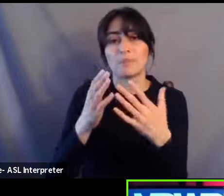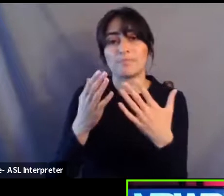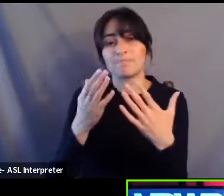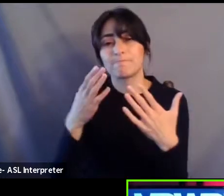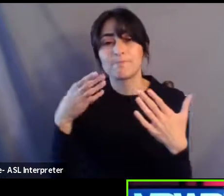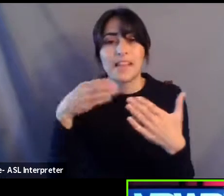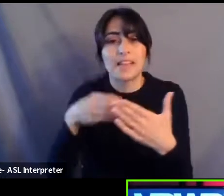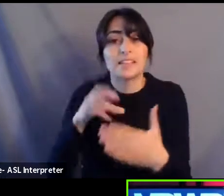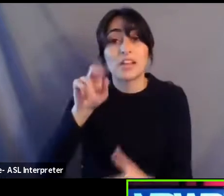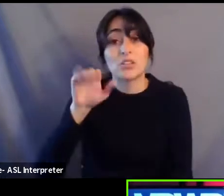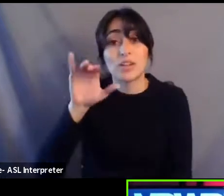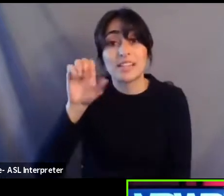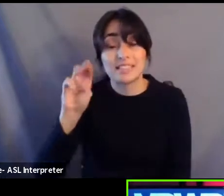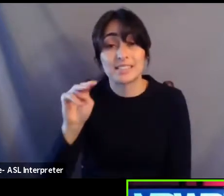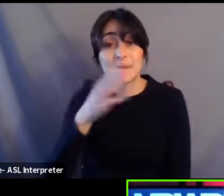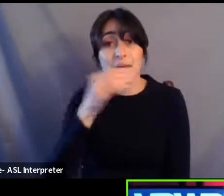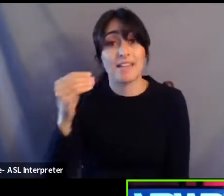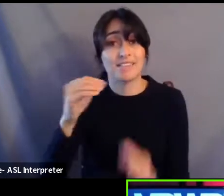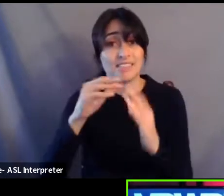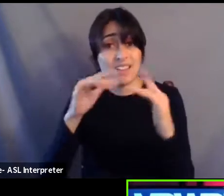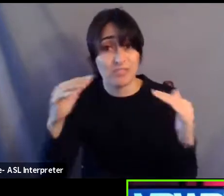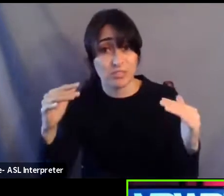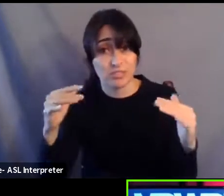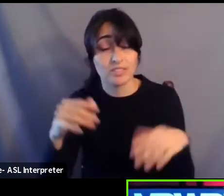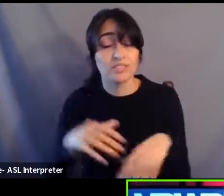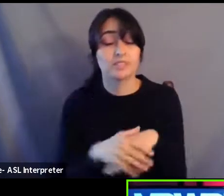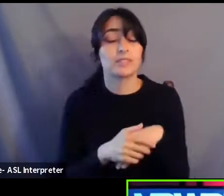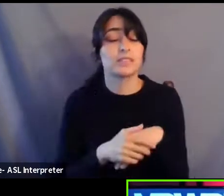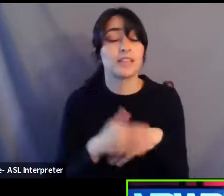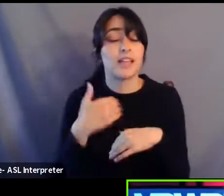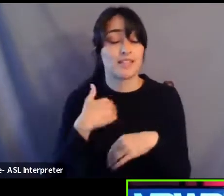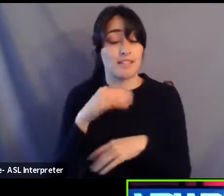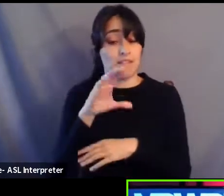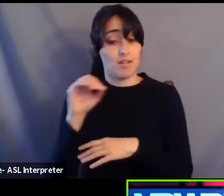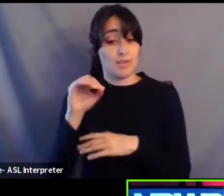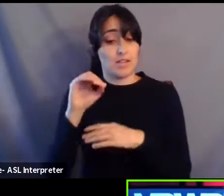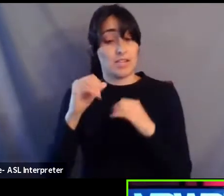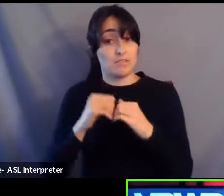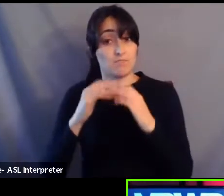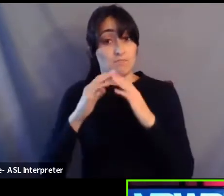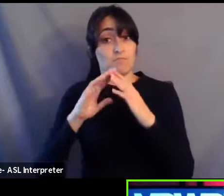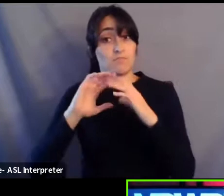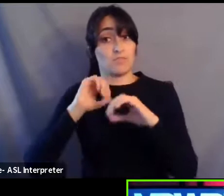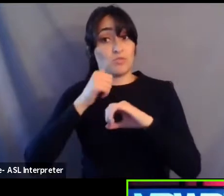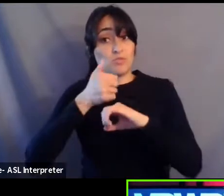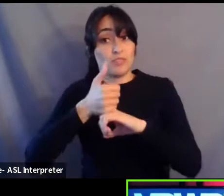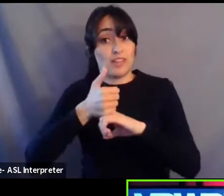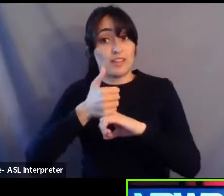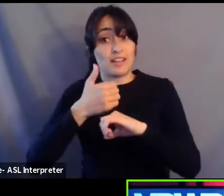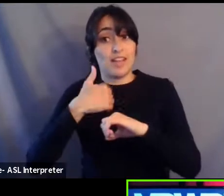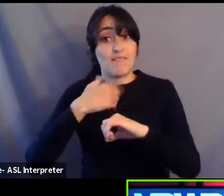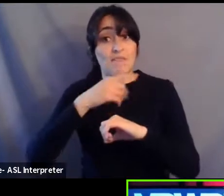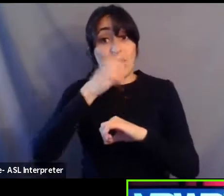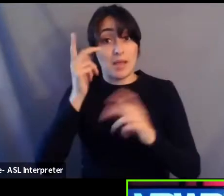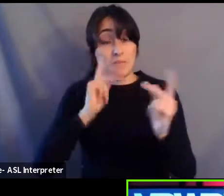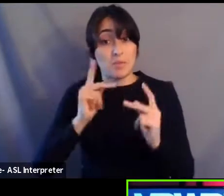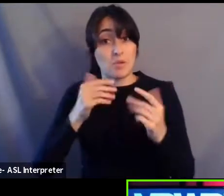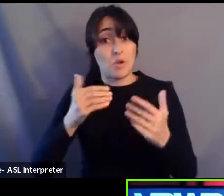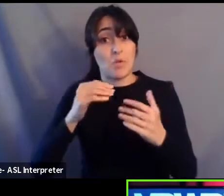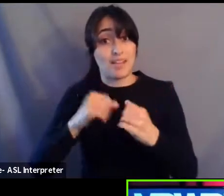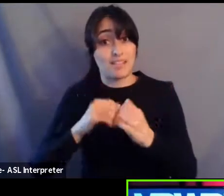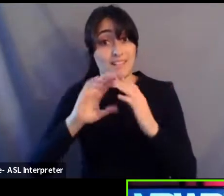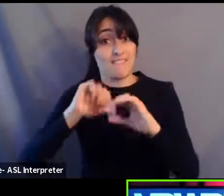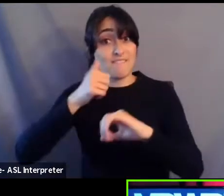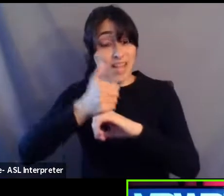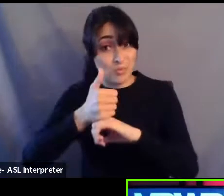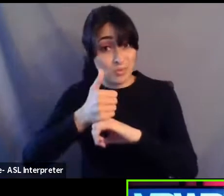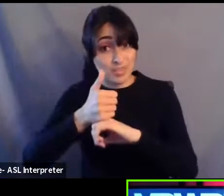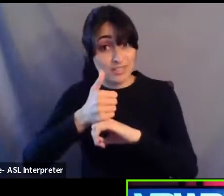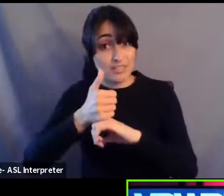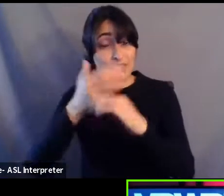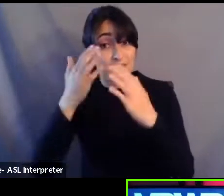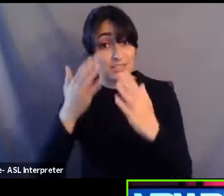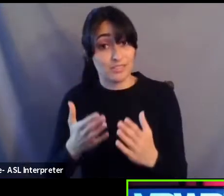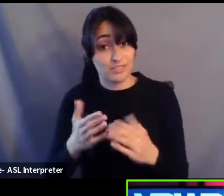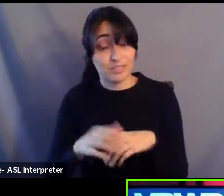but also to create companies that are founded by Black founders. Those are the ones that are going